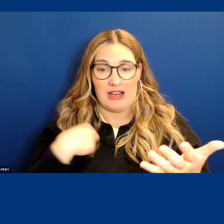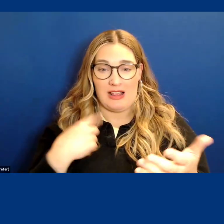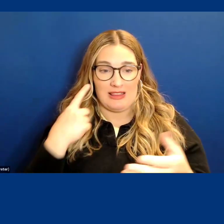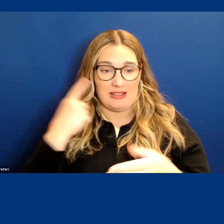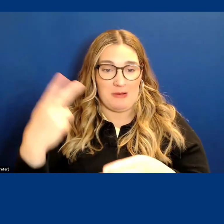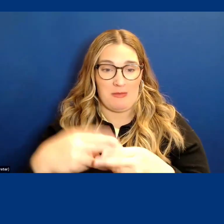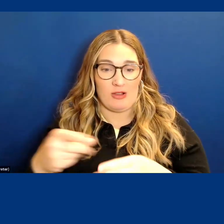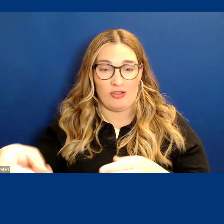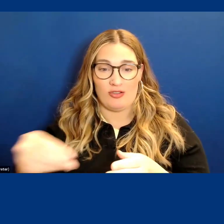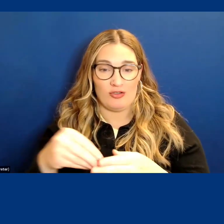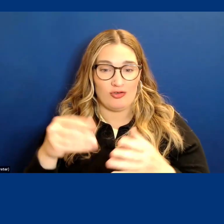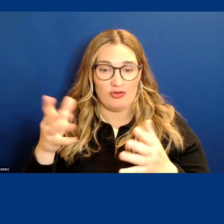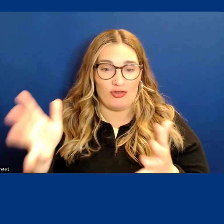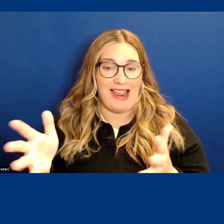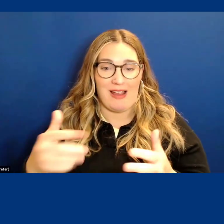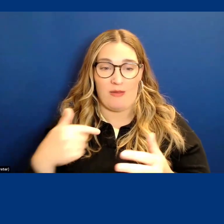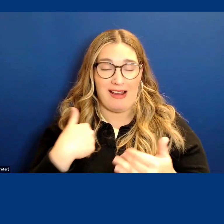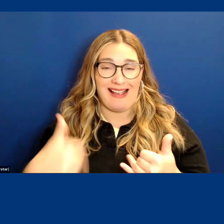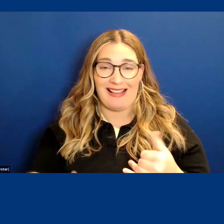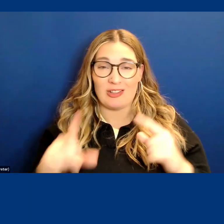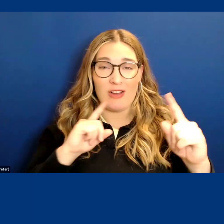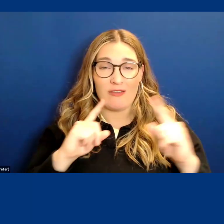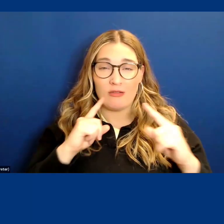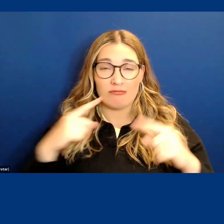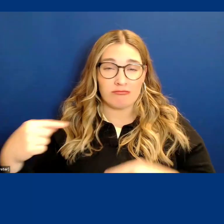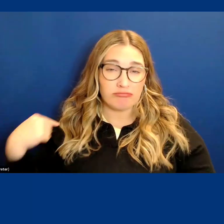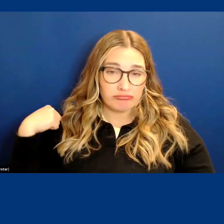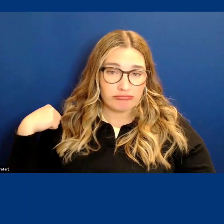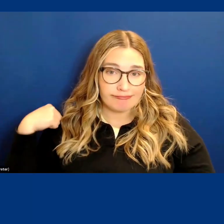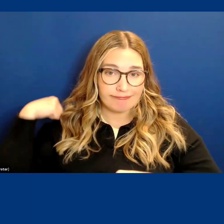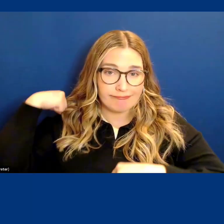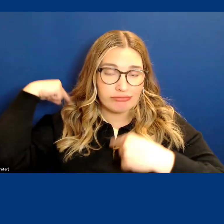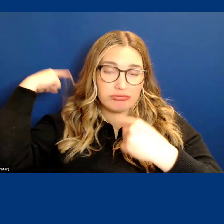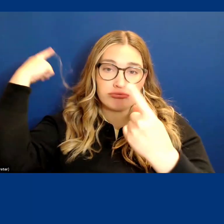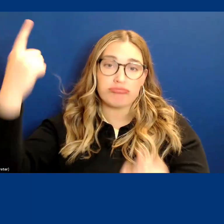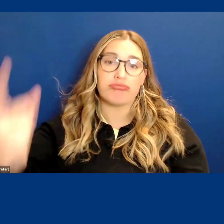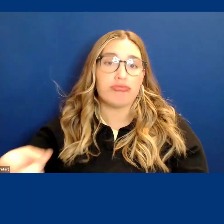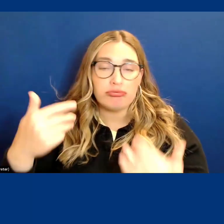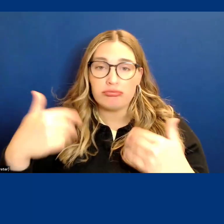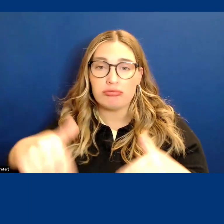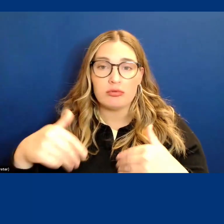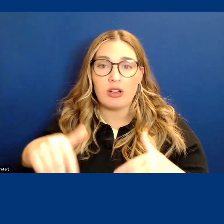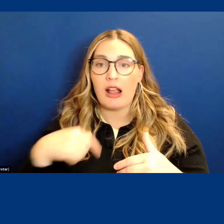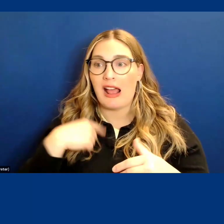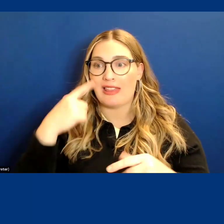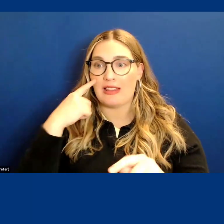been having these conversations for a long time, a long, long time. And I think specifically in my work, I